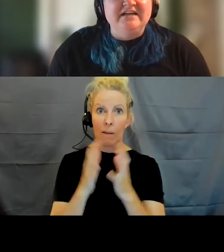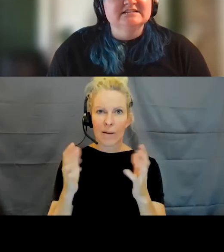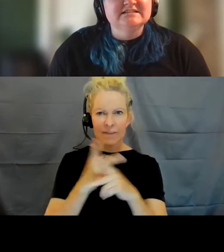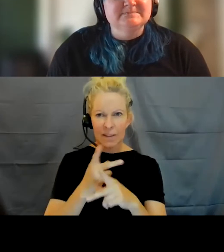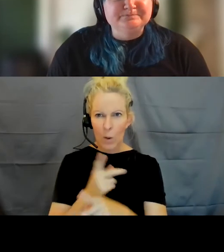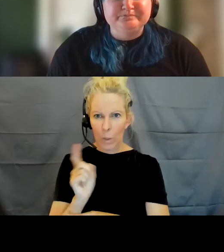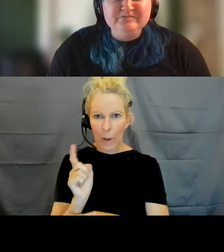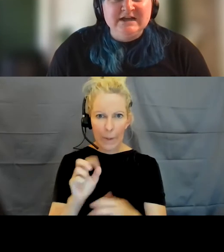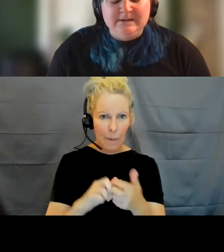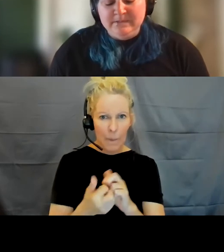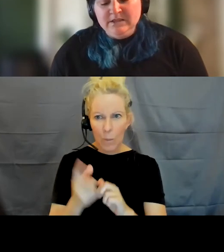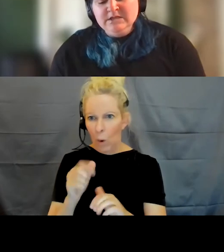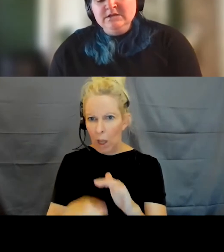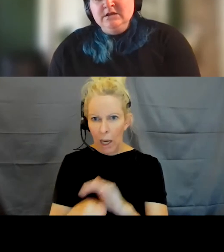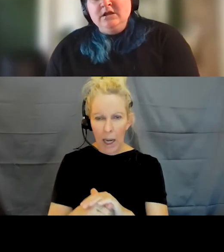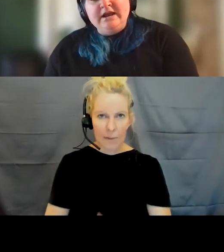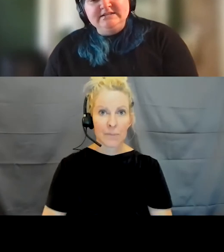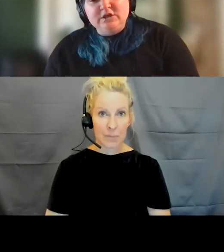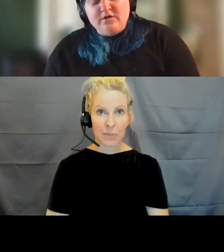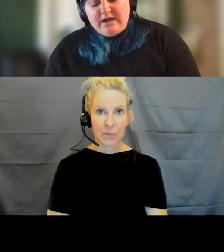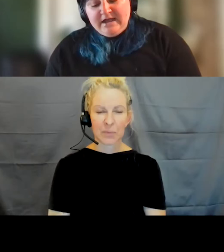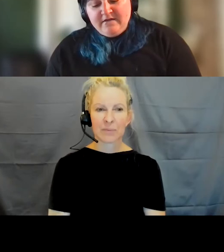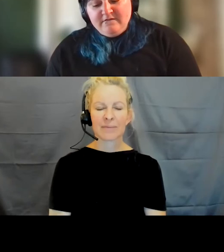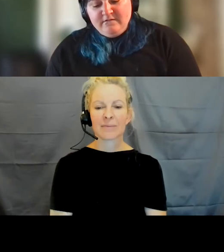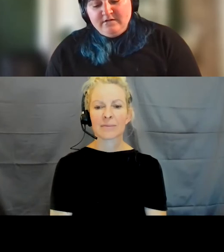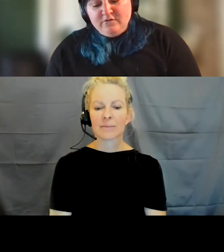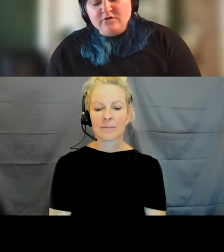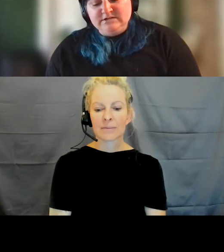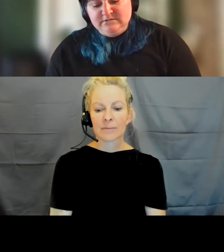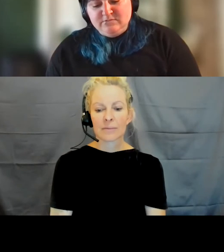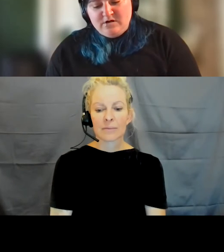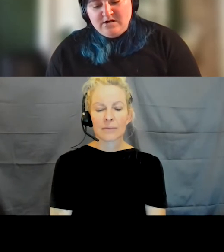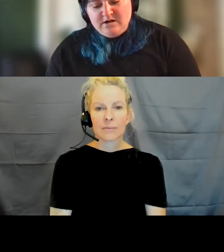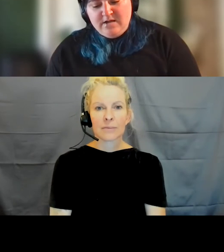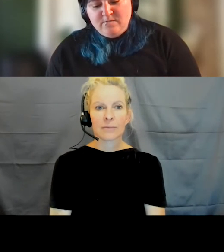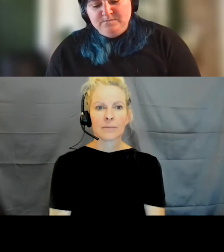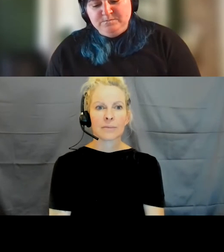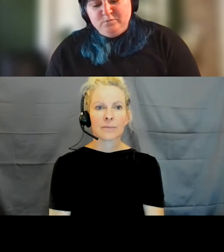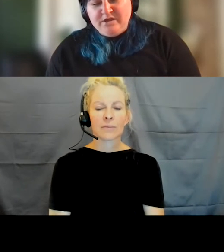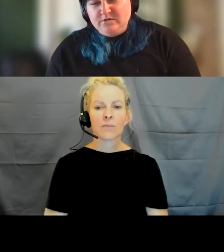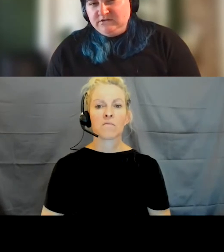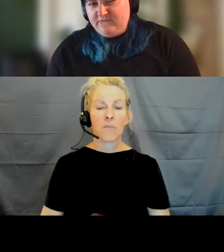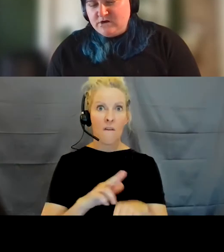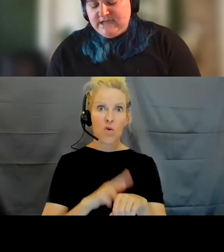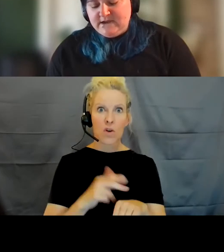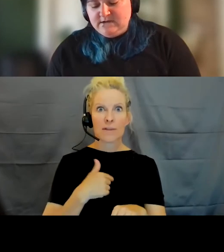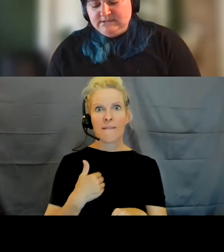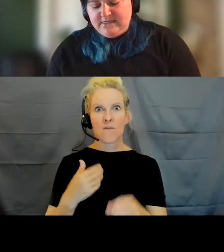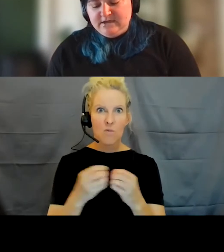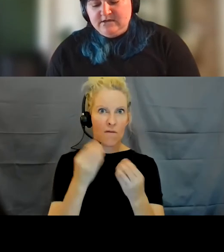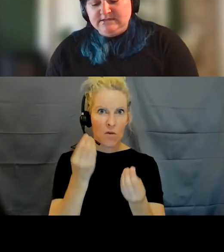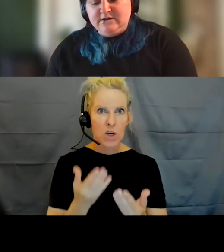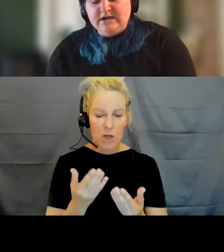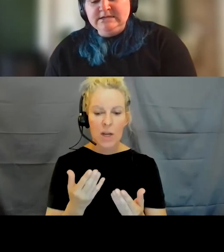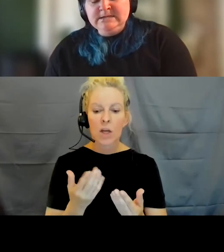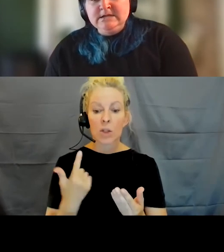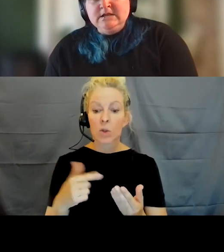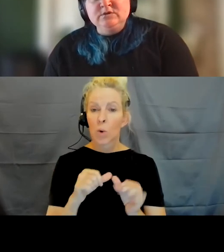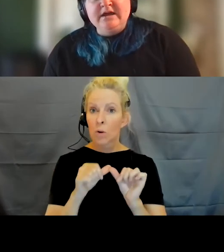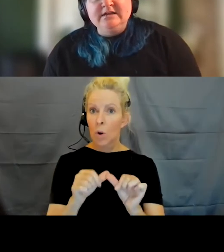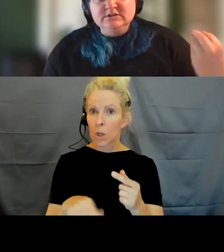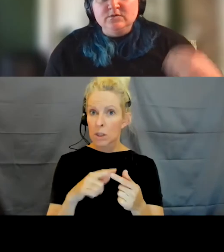analysis. All right, so, I have come of course, more. We go to 4:10, is that correct? Why don't